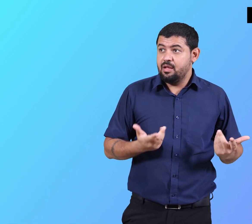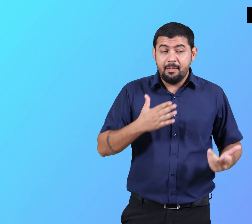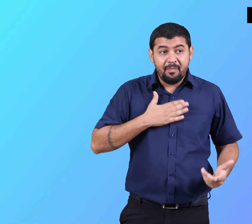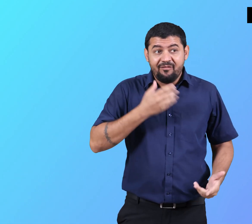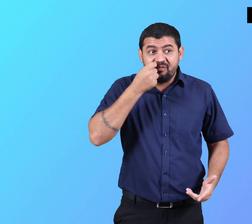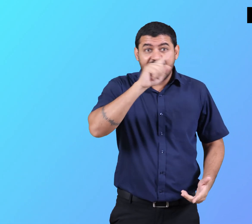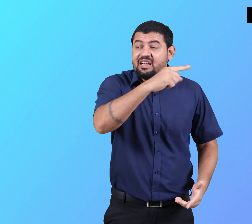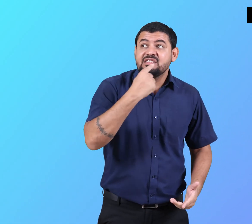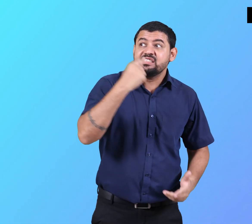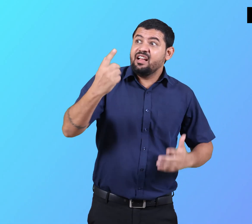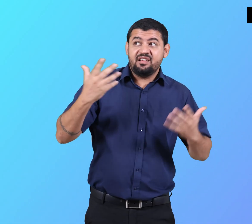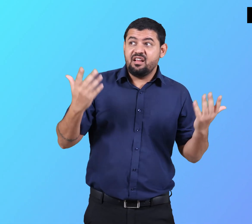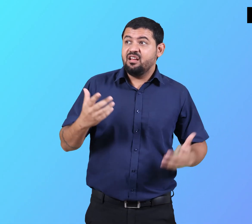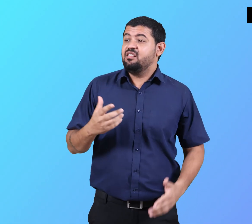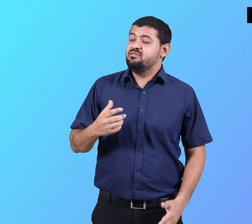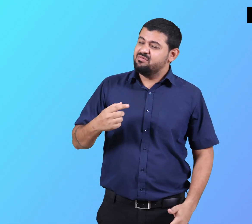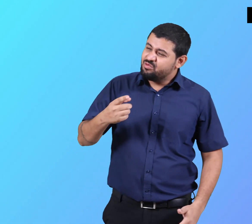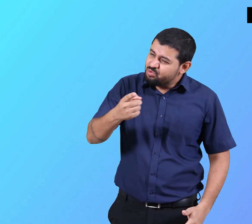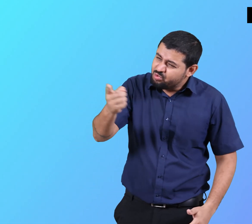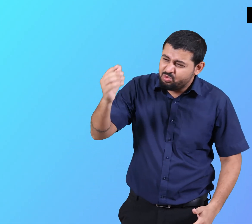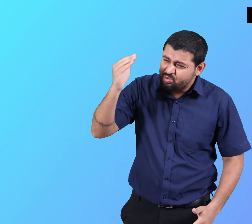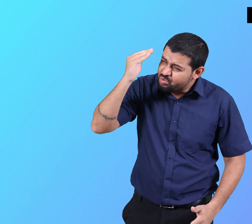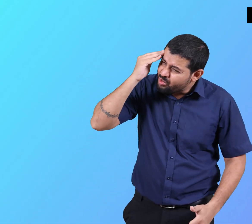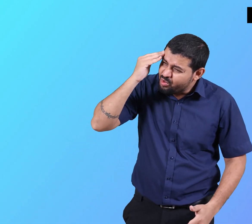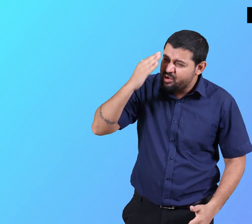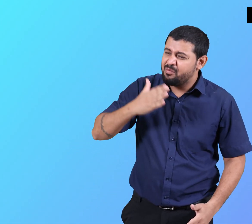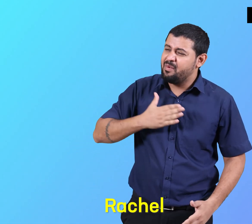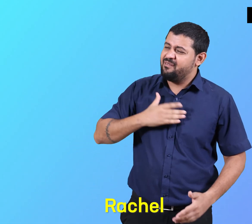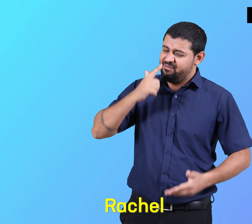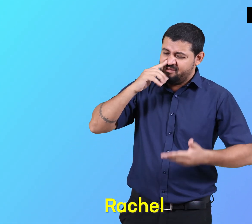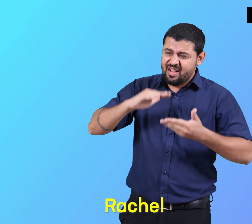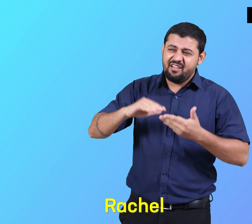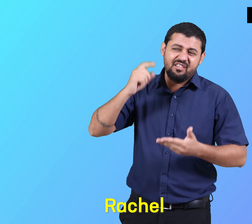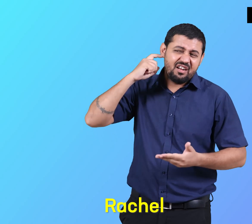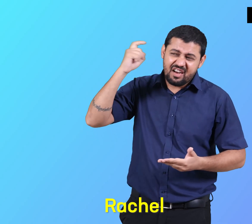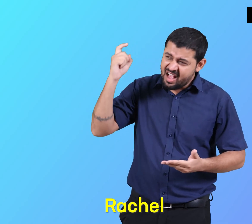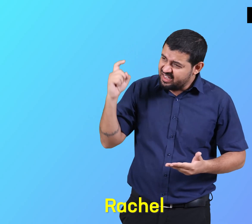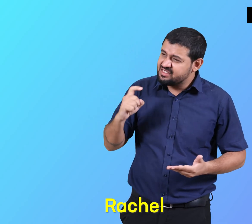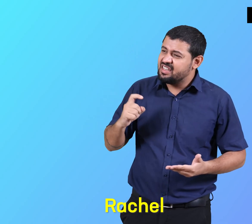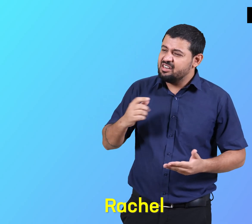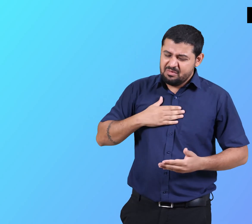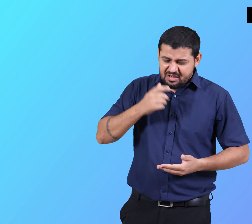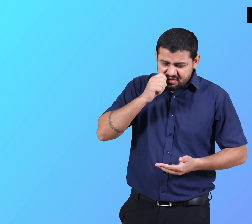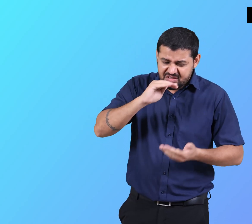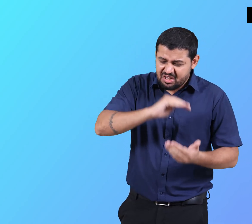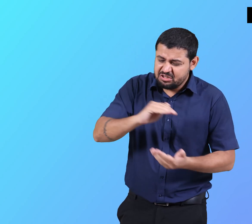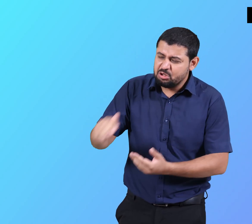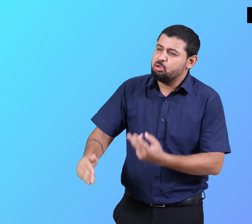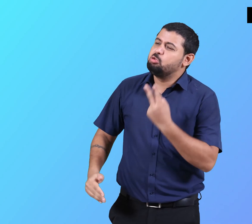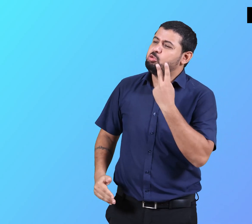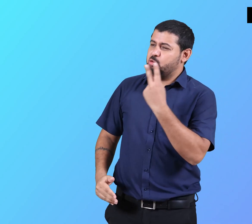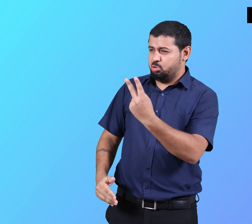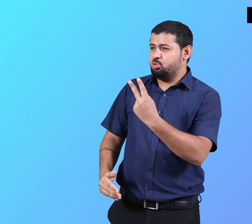Then my father said, ‘You know that my wife Rachel gave me only two sons.